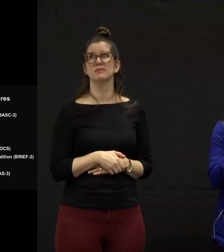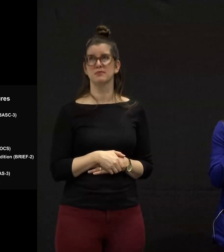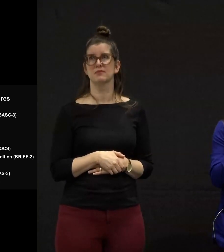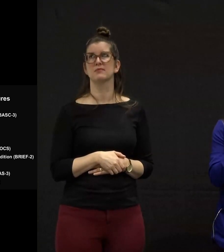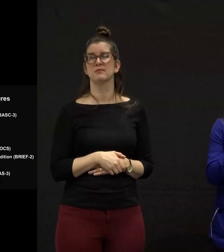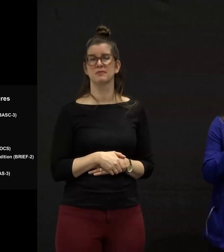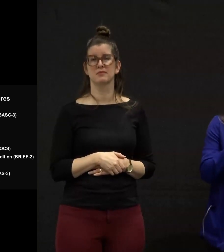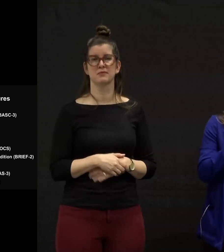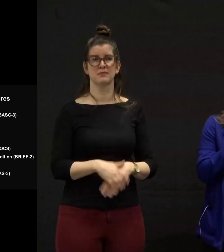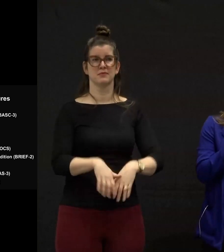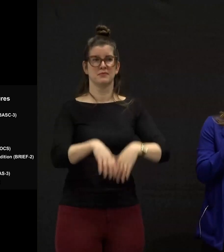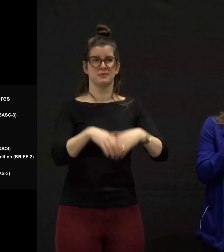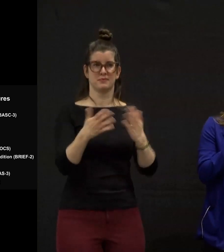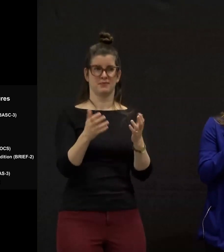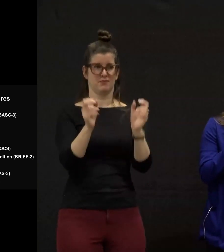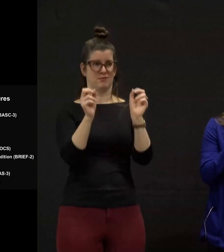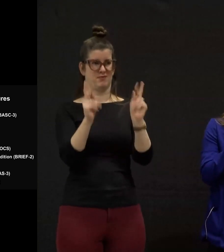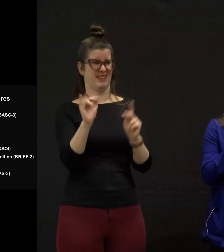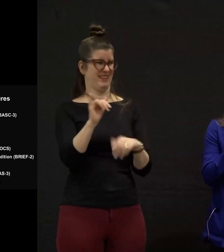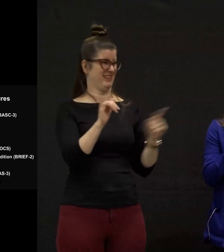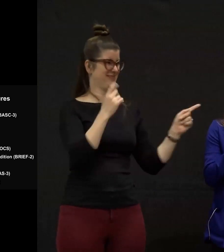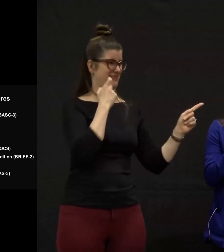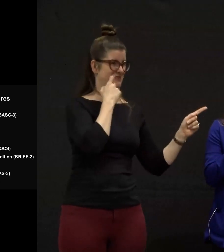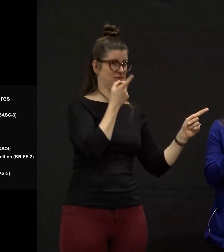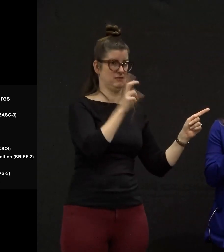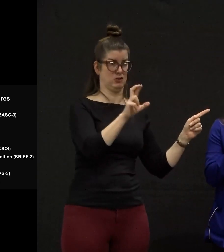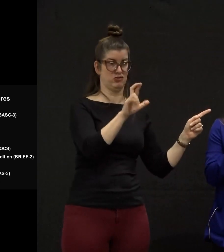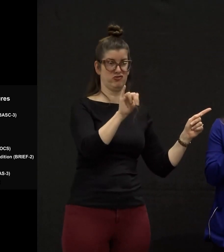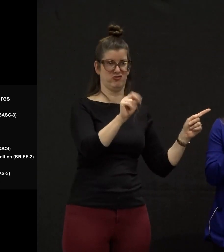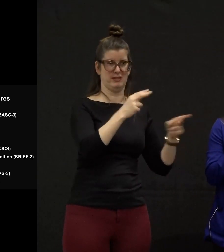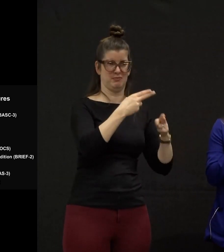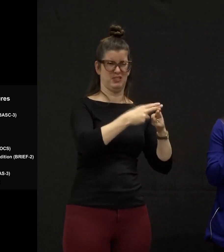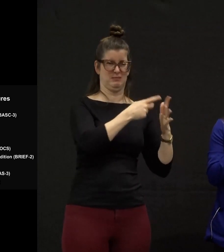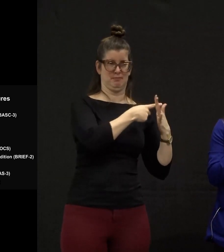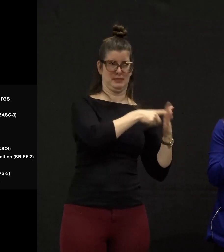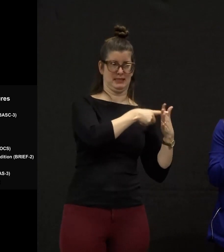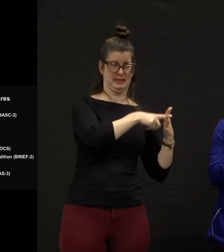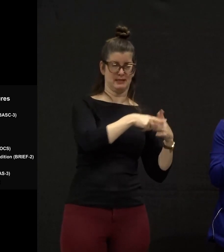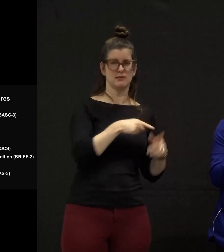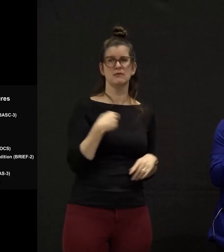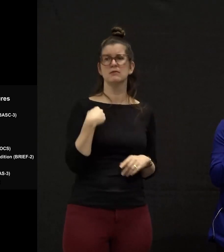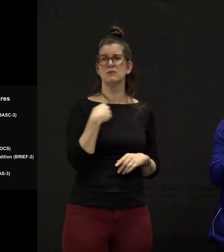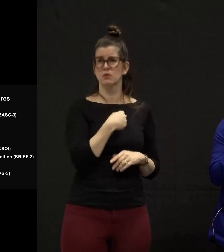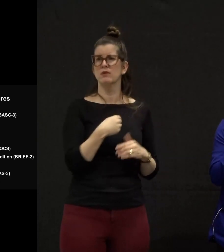Okay, so like Dr. Ryan mentioned at the beginning, we do have the opportunity